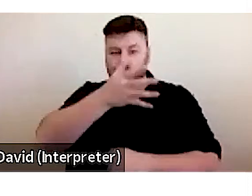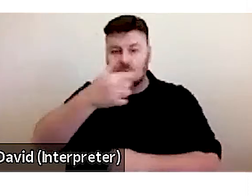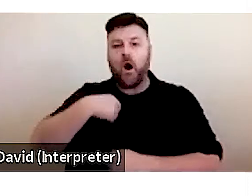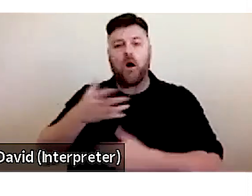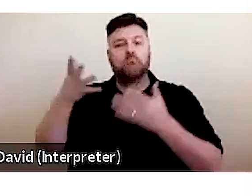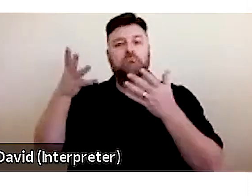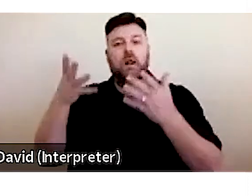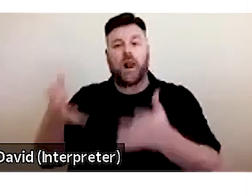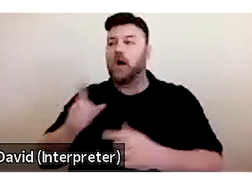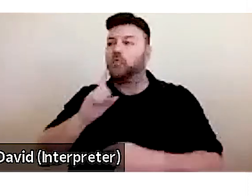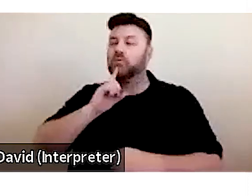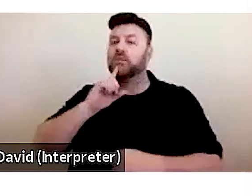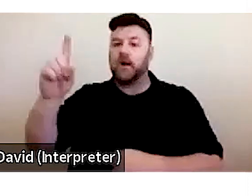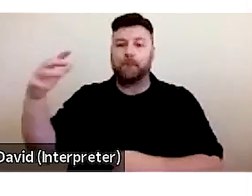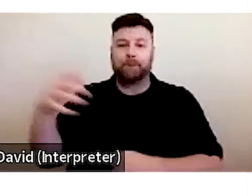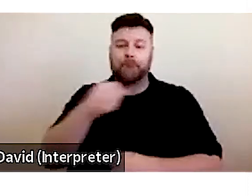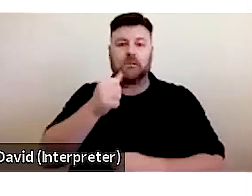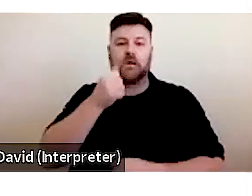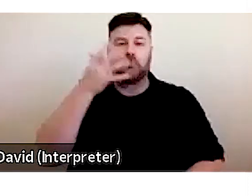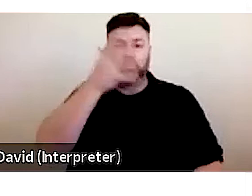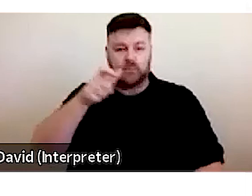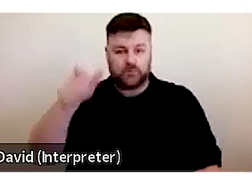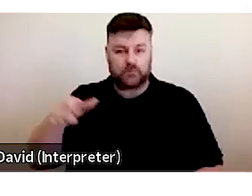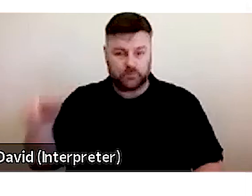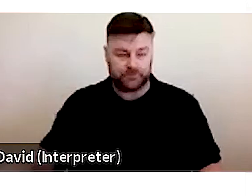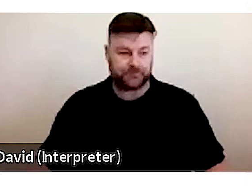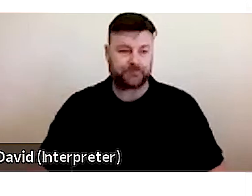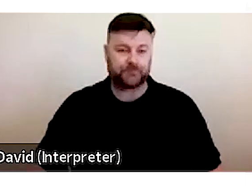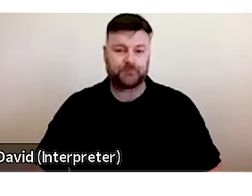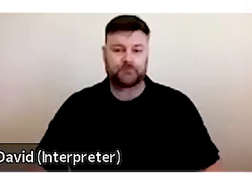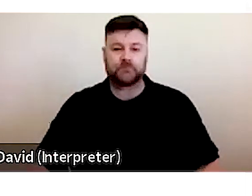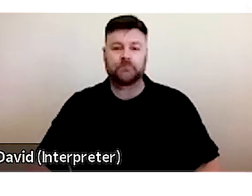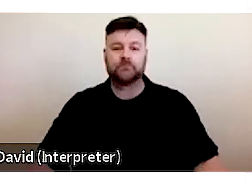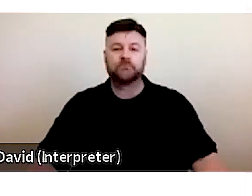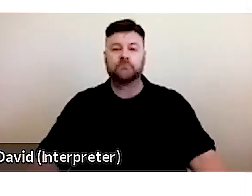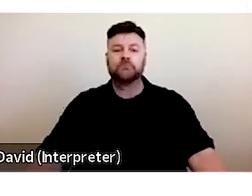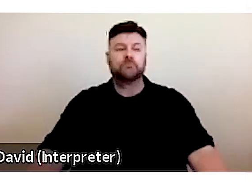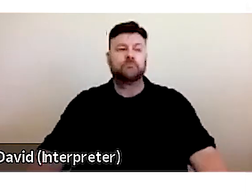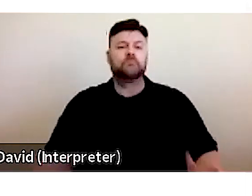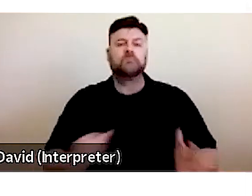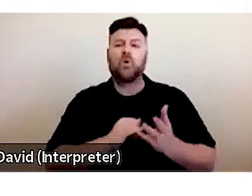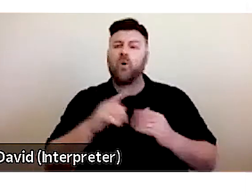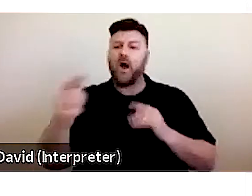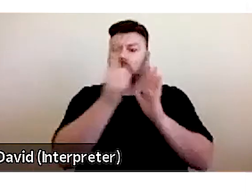Given that those acts are underpinning, it is interesting why